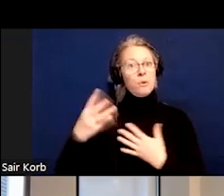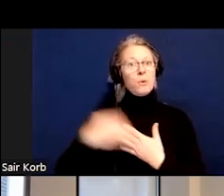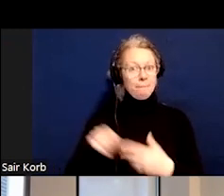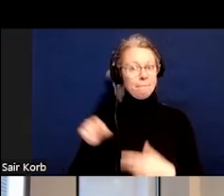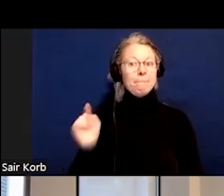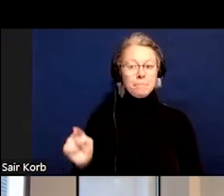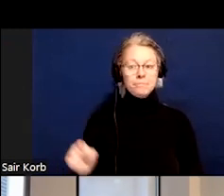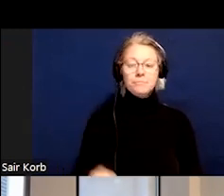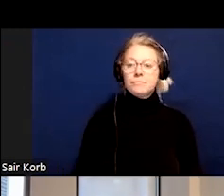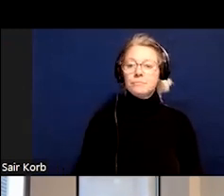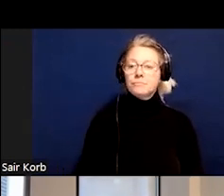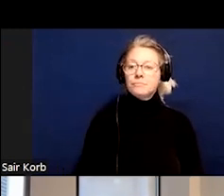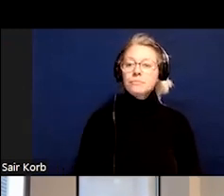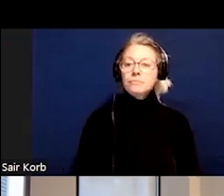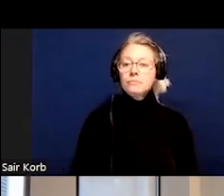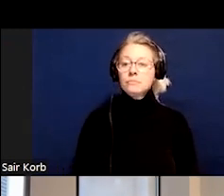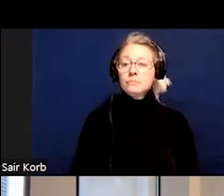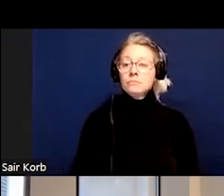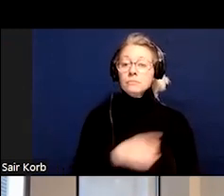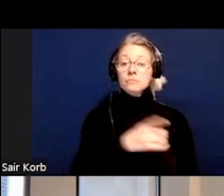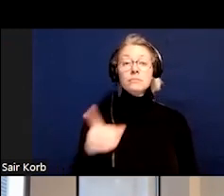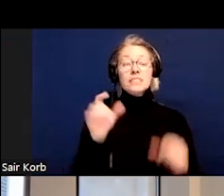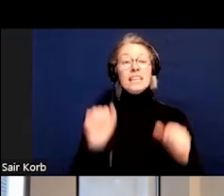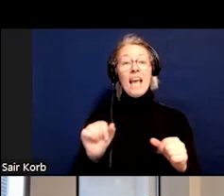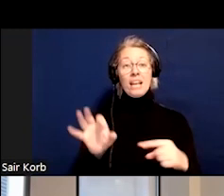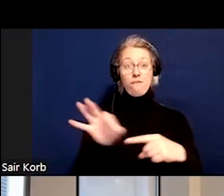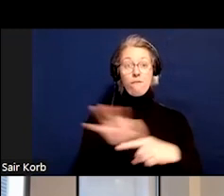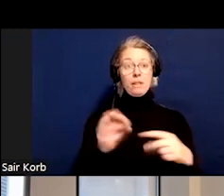Operating Grant Clients are eligible for a formula-based increase to their grant, which